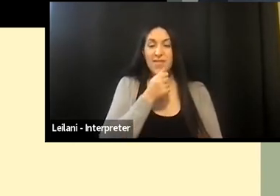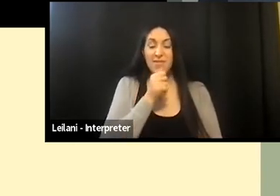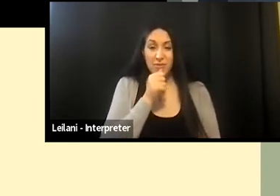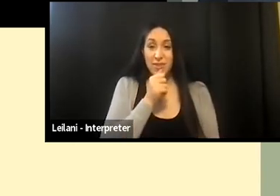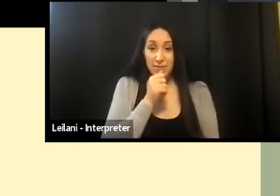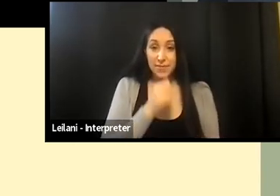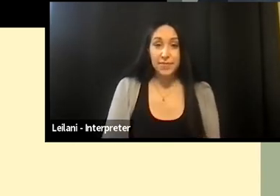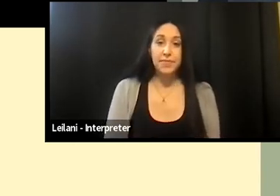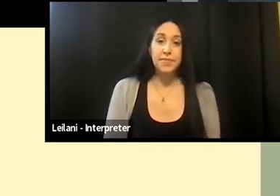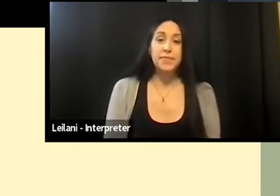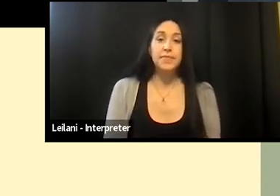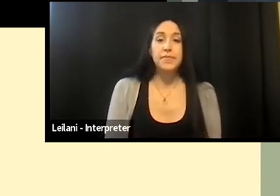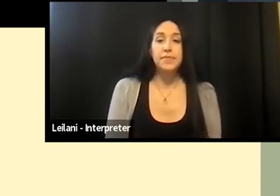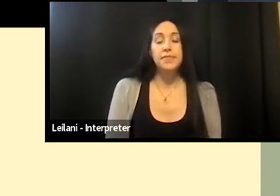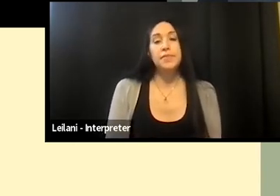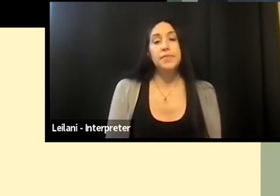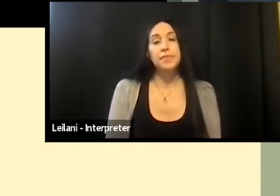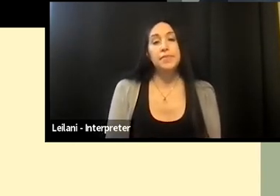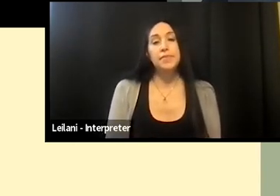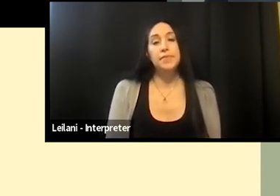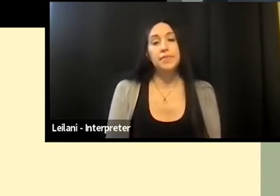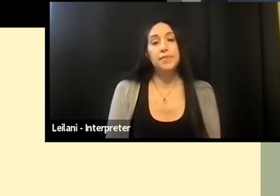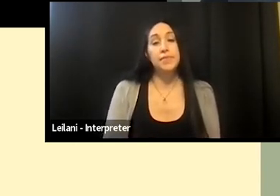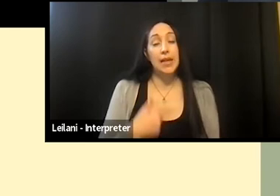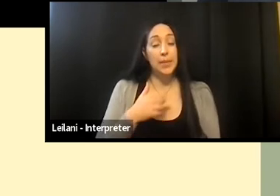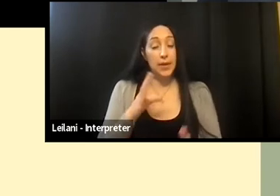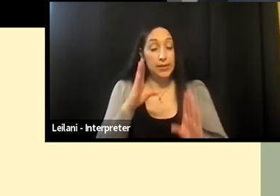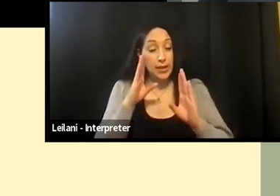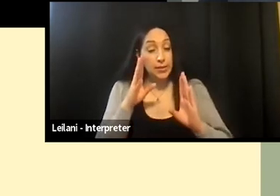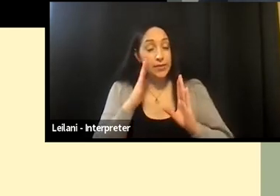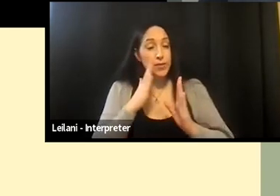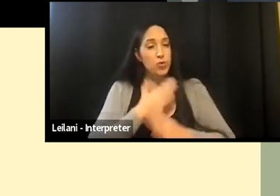May I be attentive and grateful for my own joy and wellbeing.